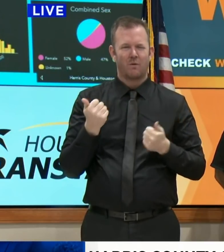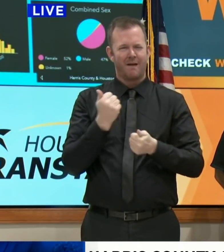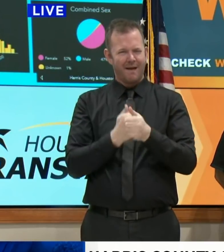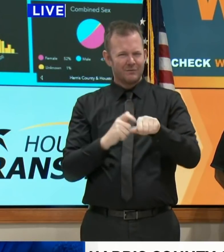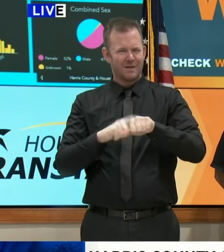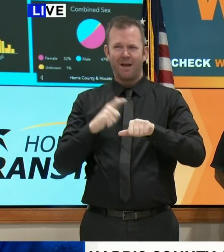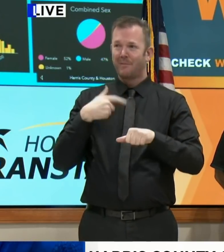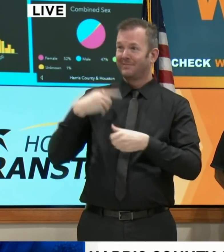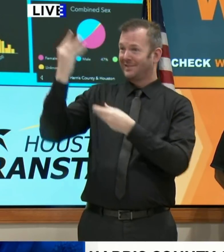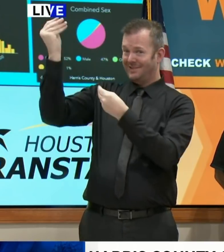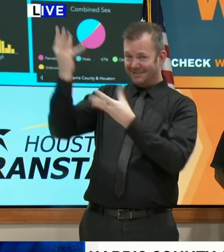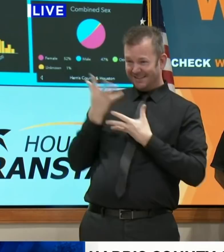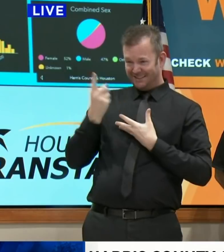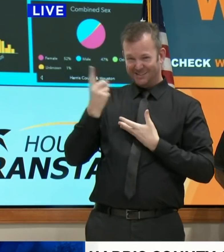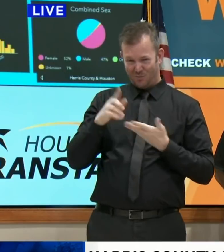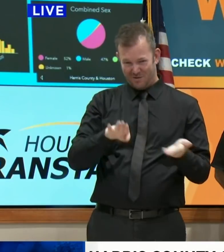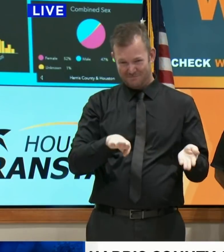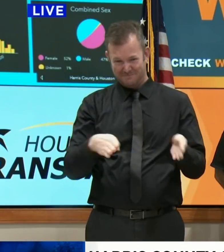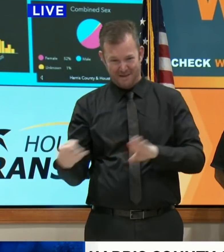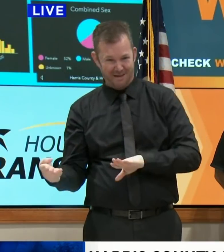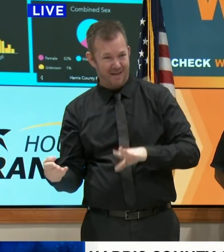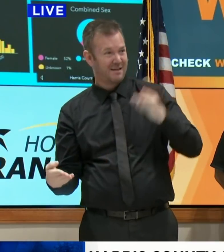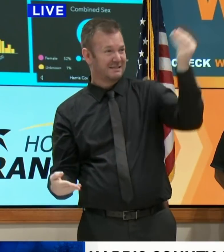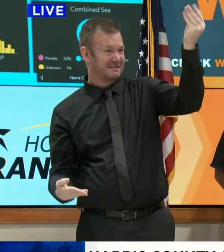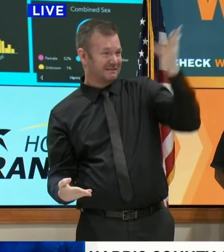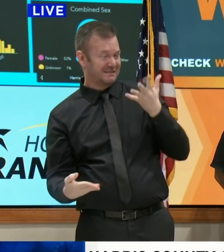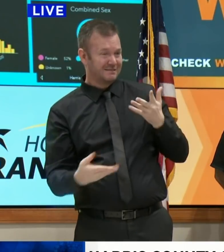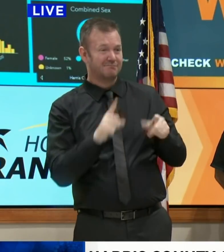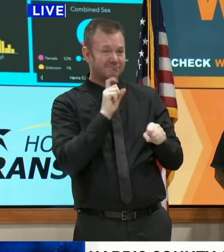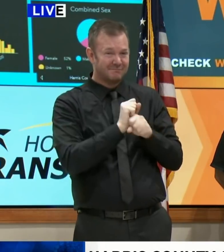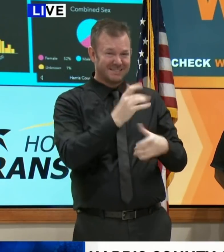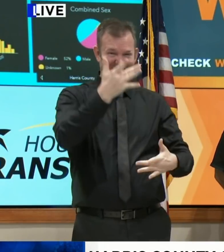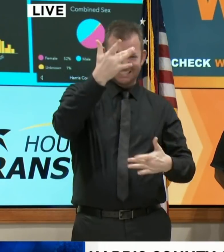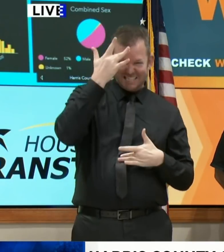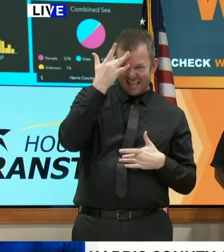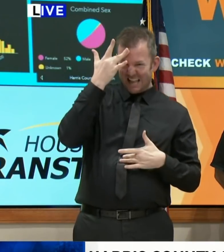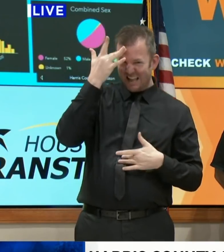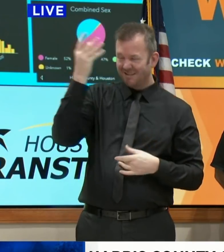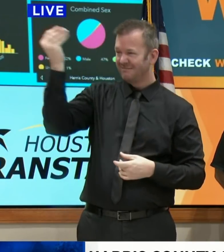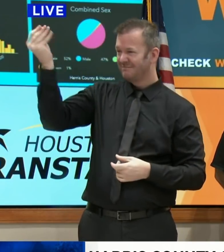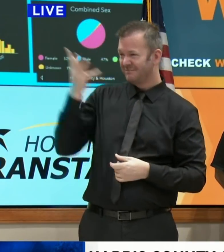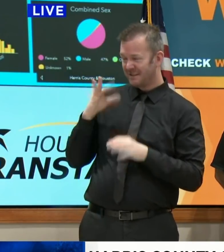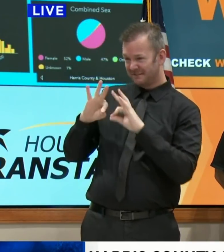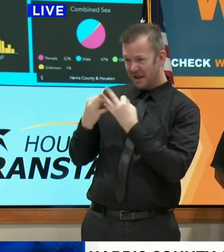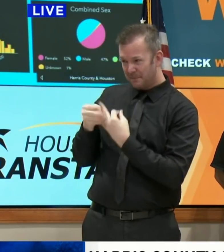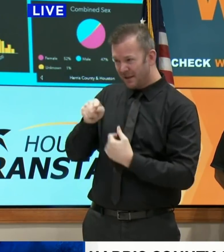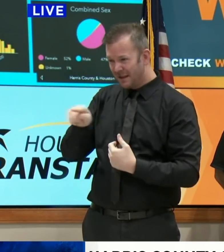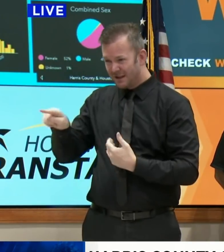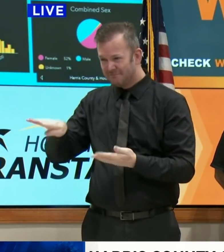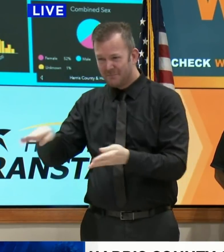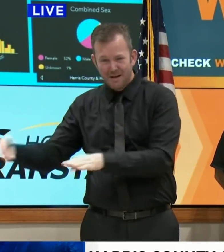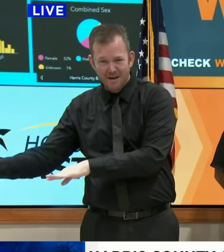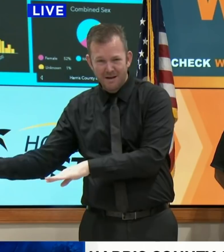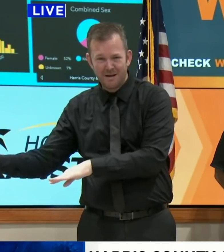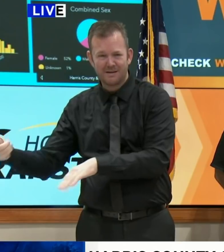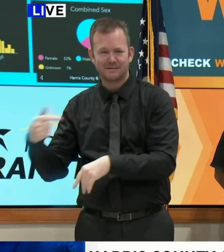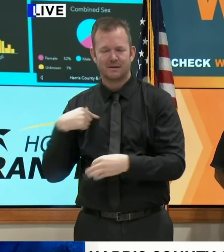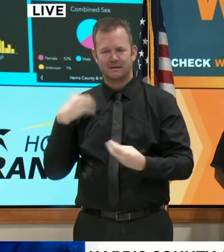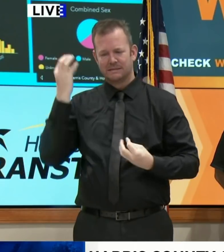about how quickly we can get through this to get the economy through this to get the economy back on track and every time I back on track and every time I hear of a new death. Every time